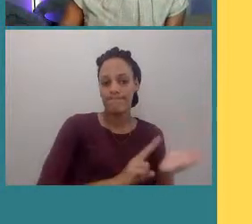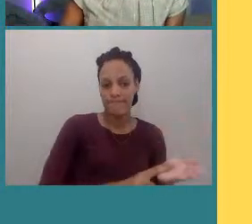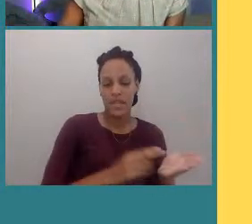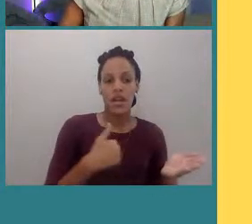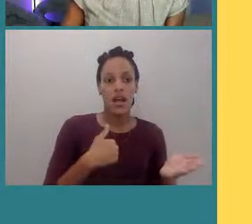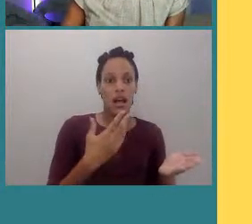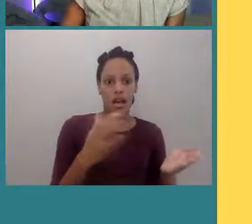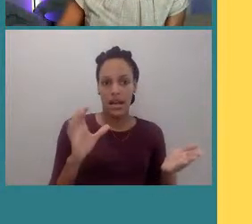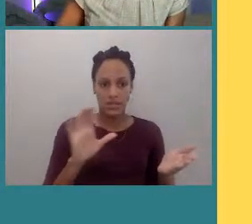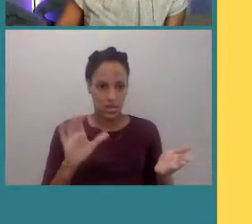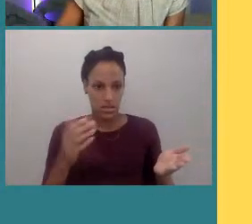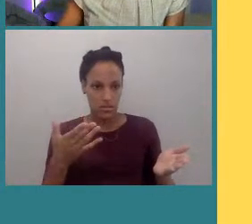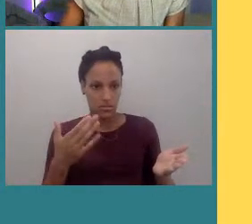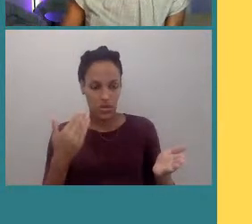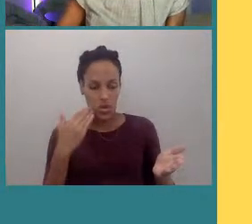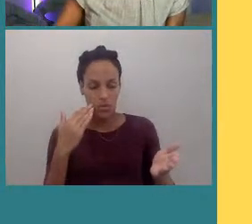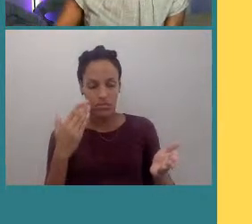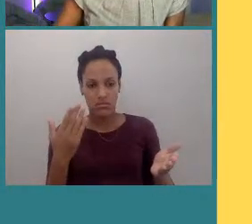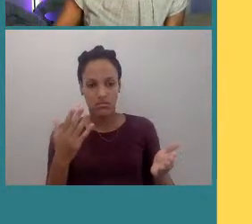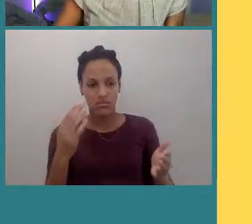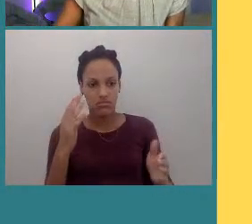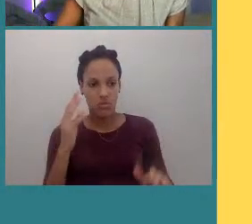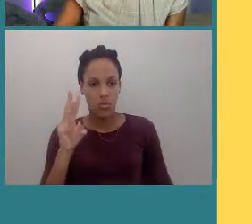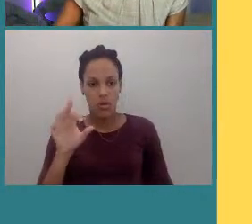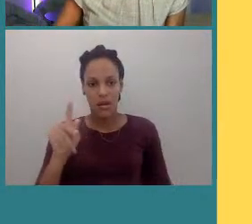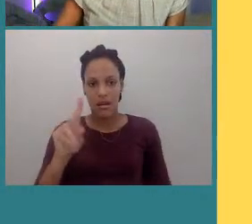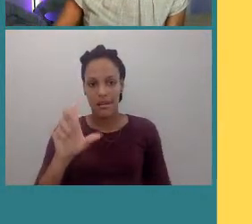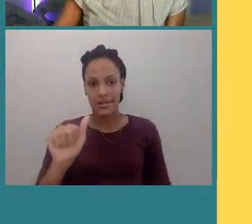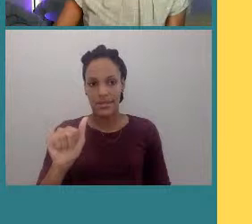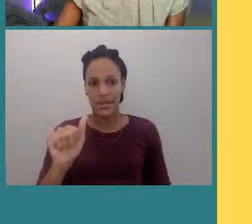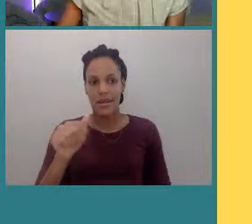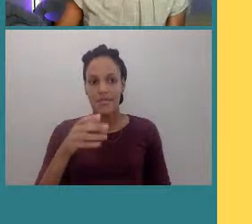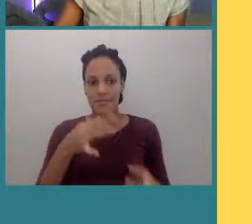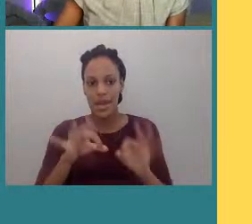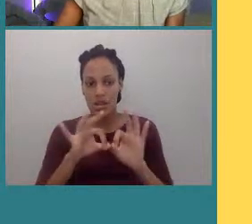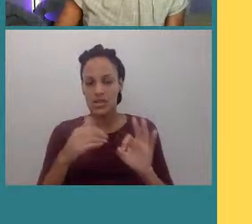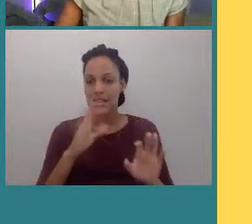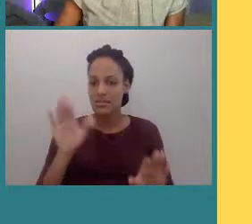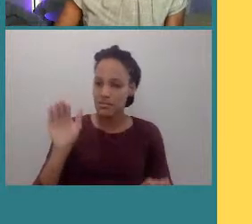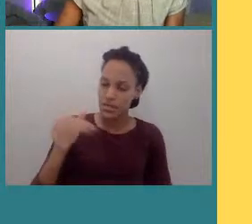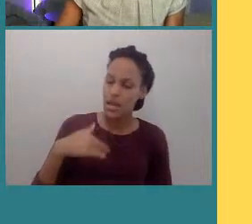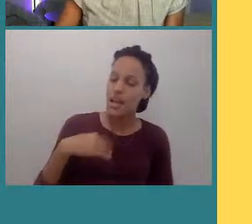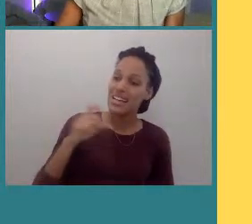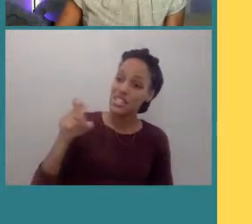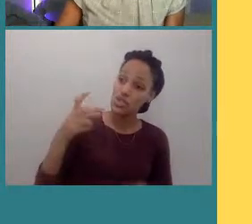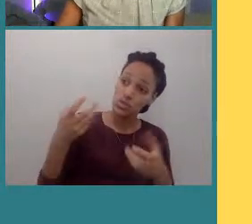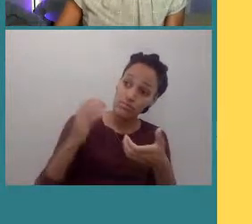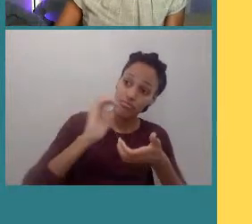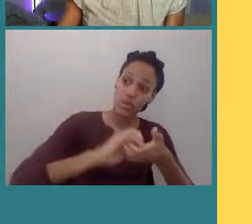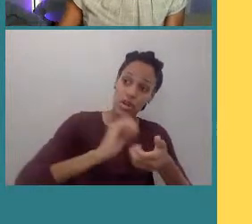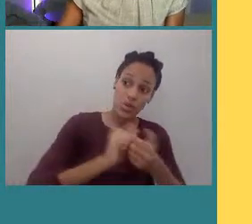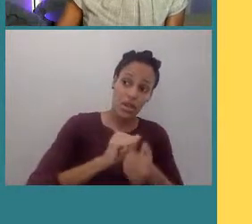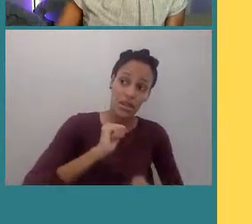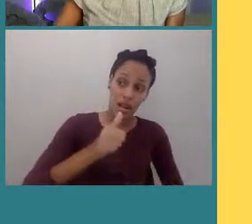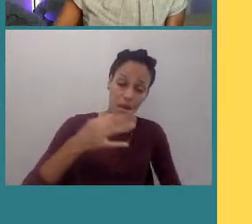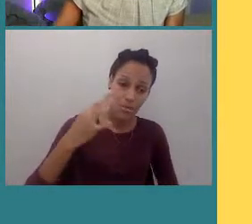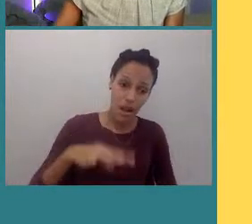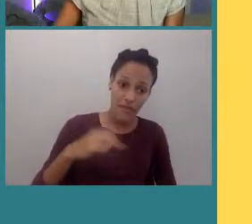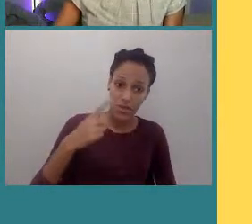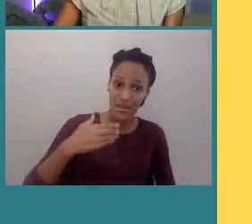or Brown creative and it will help your community as well. Next slide.